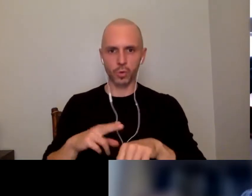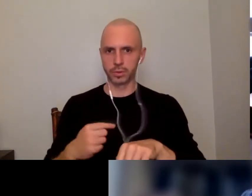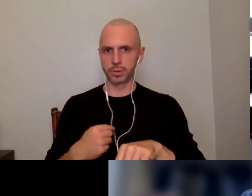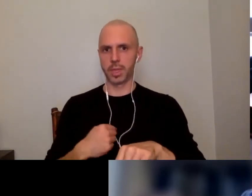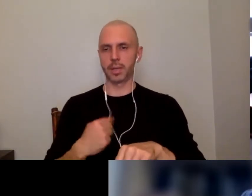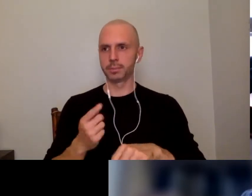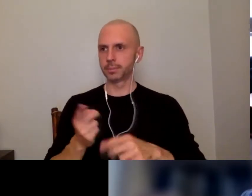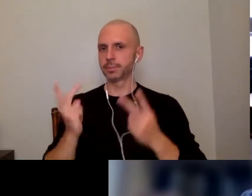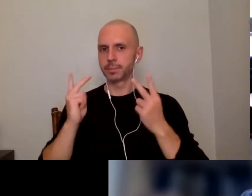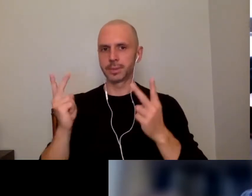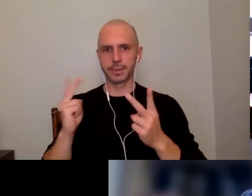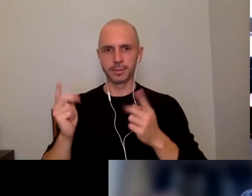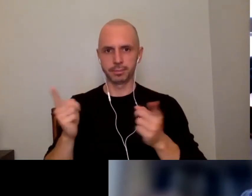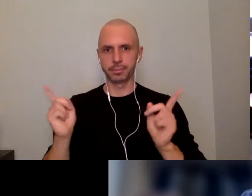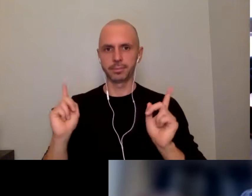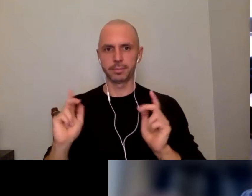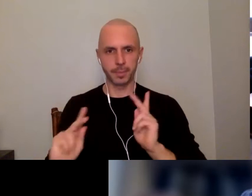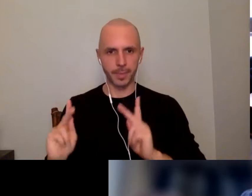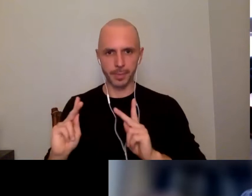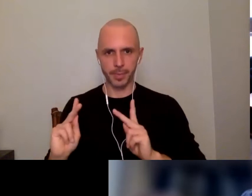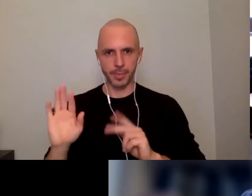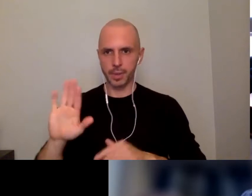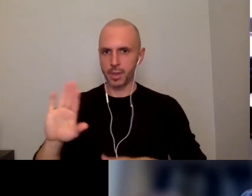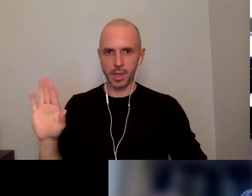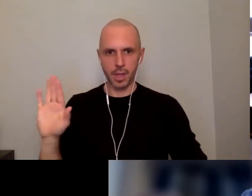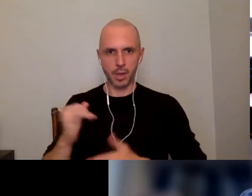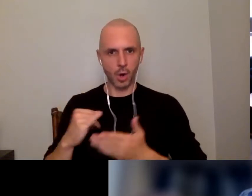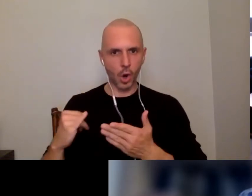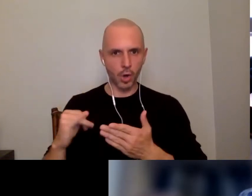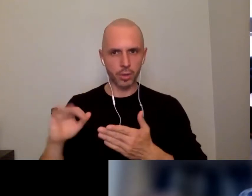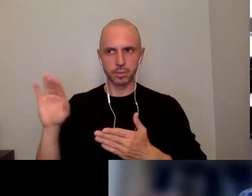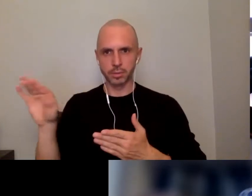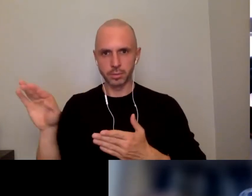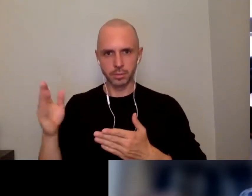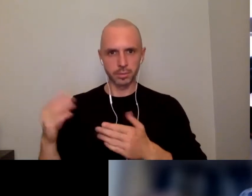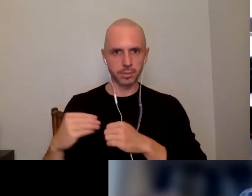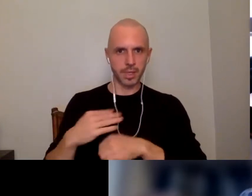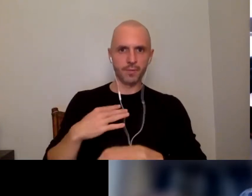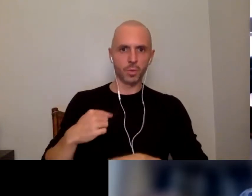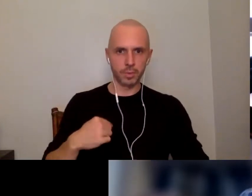you know i'm very invested in contemporary art and historical art and modern art and